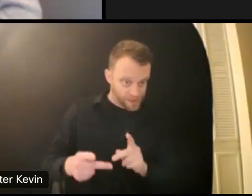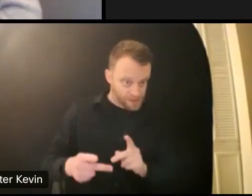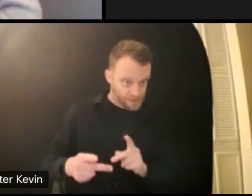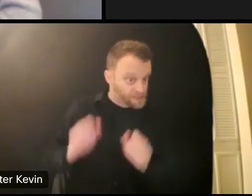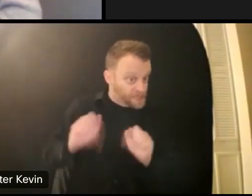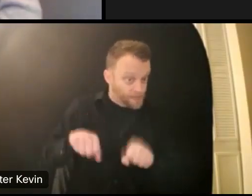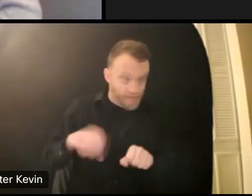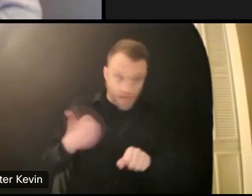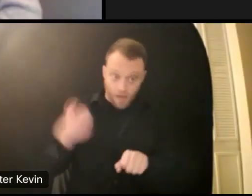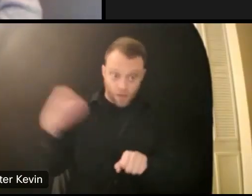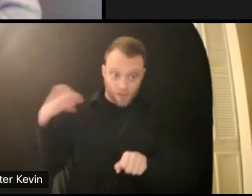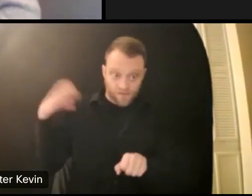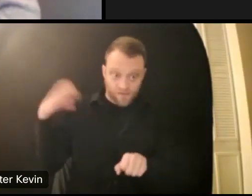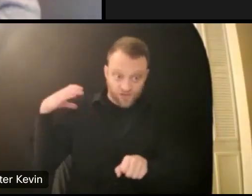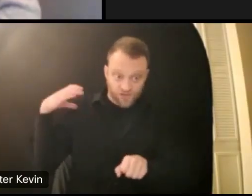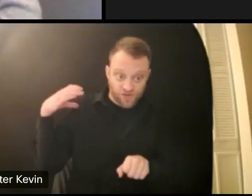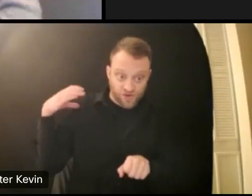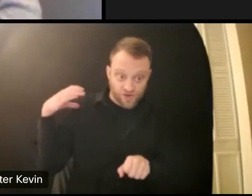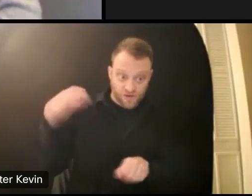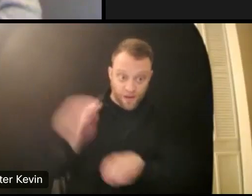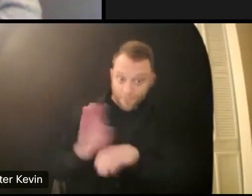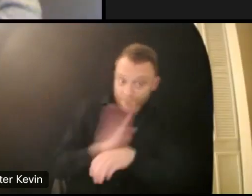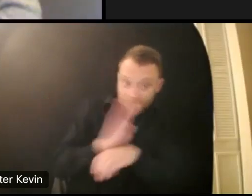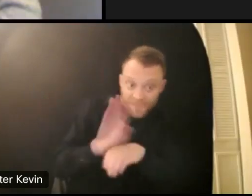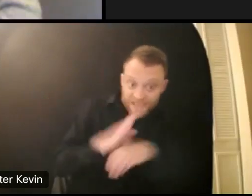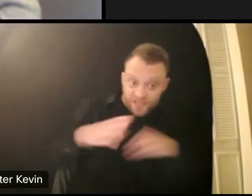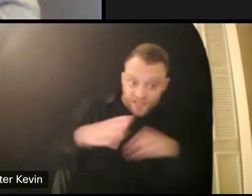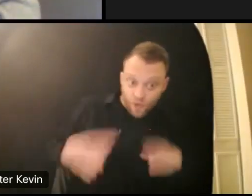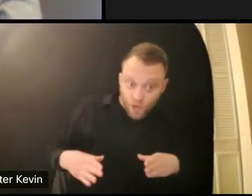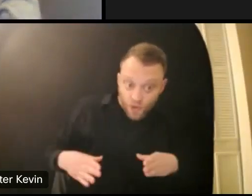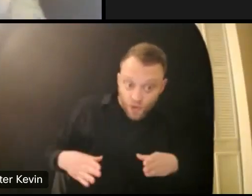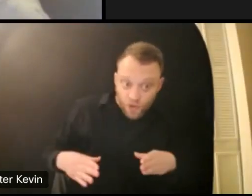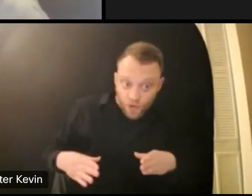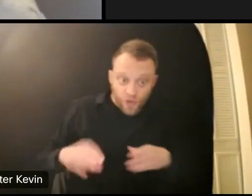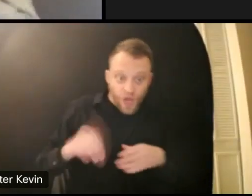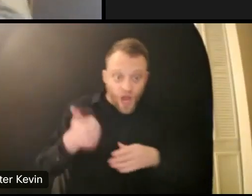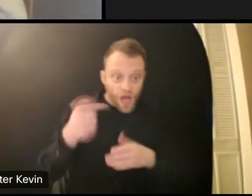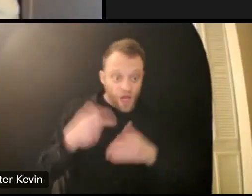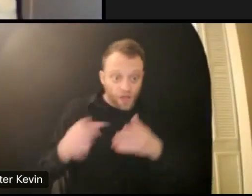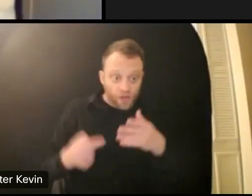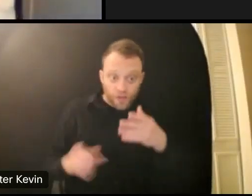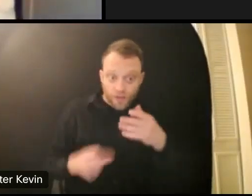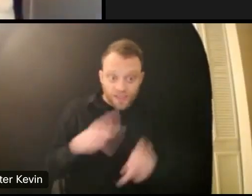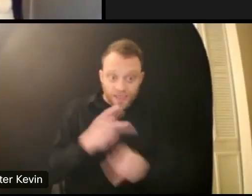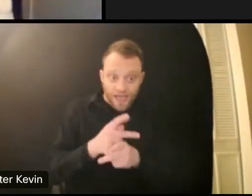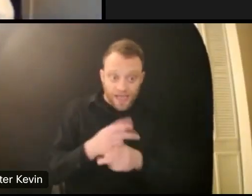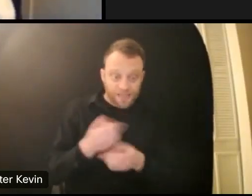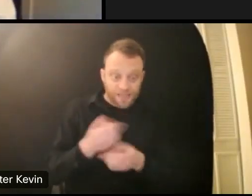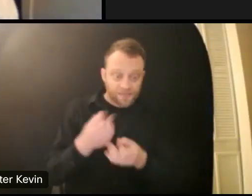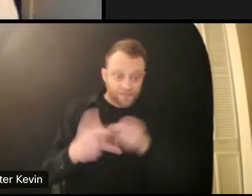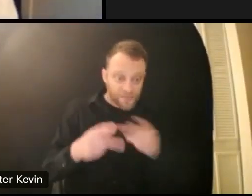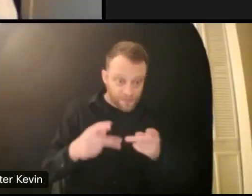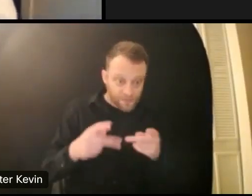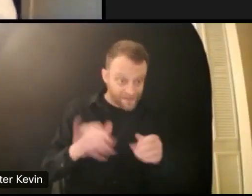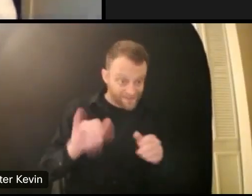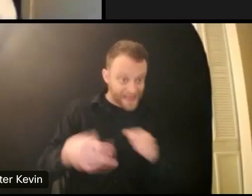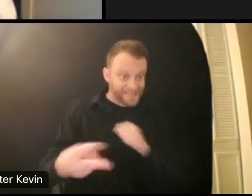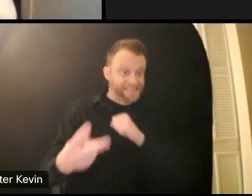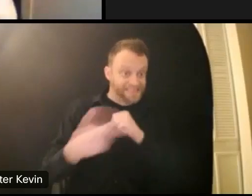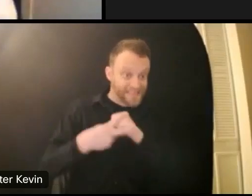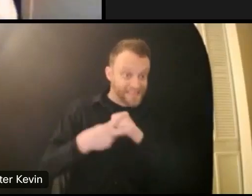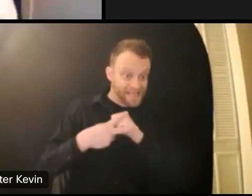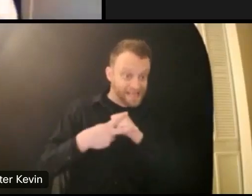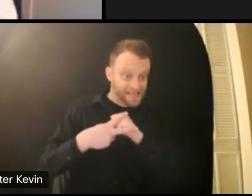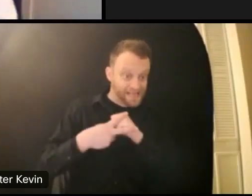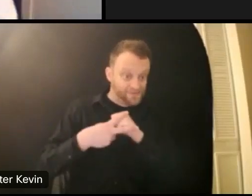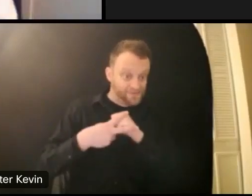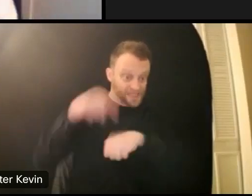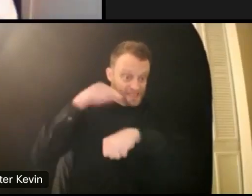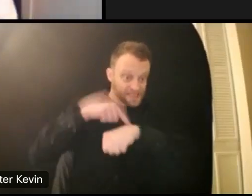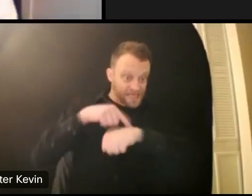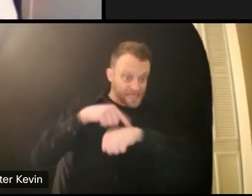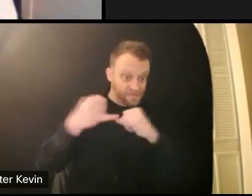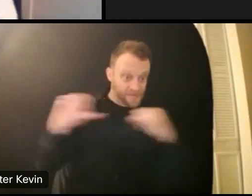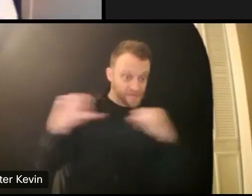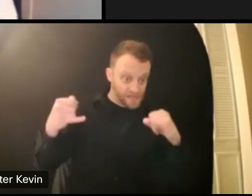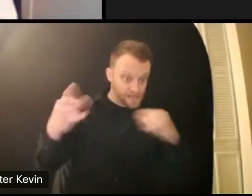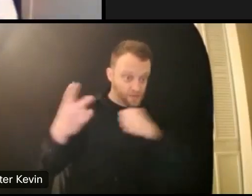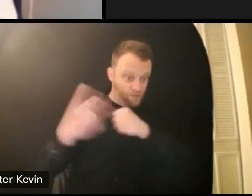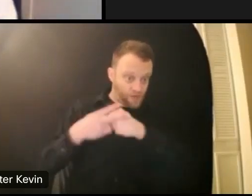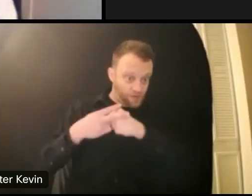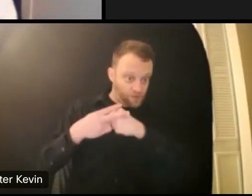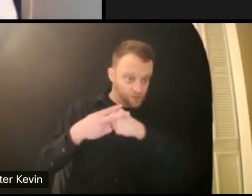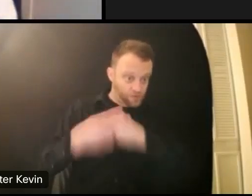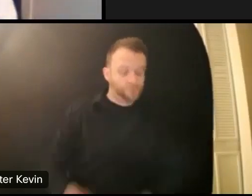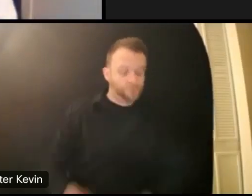and because that is a saved form of communication that has a clear timeline ... people are texting,